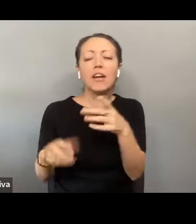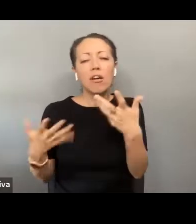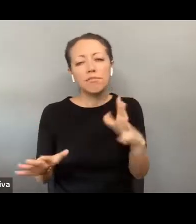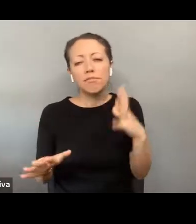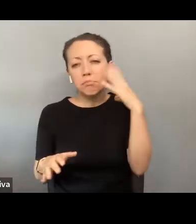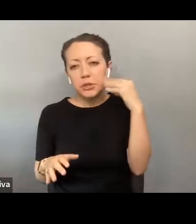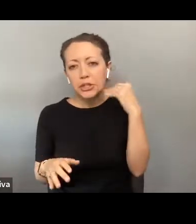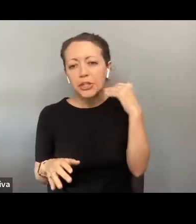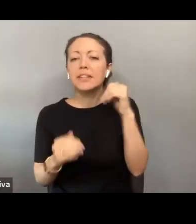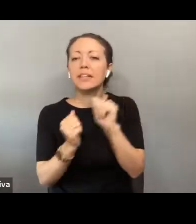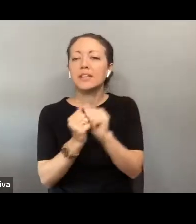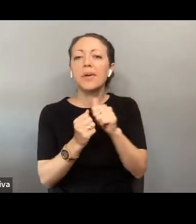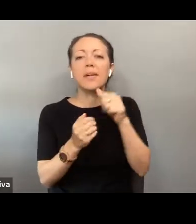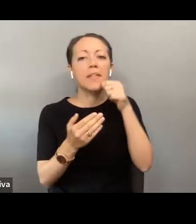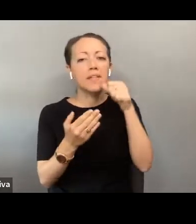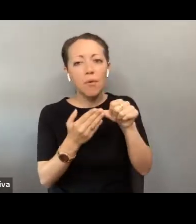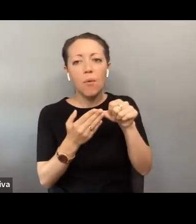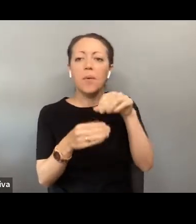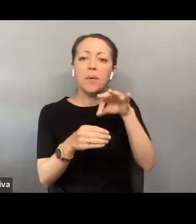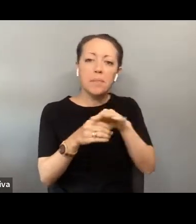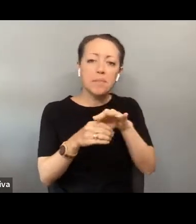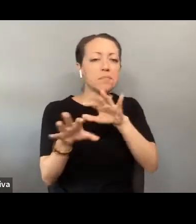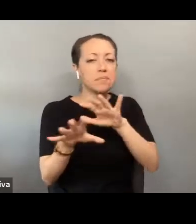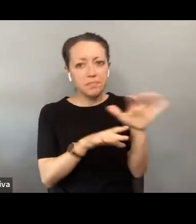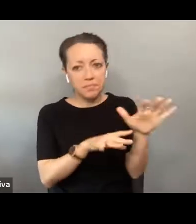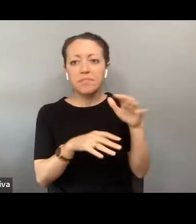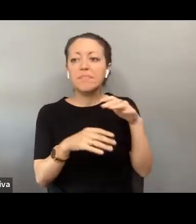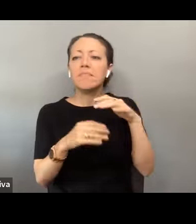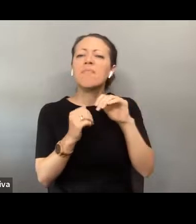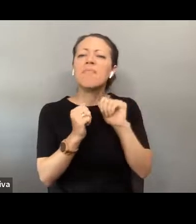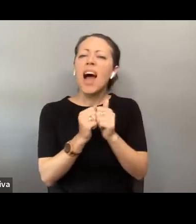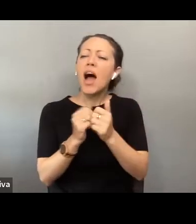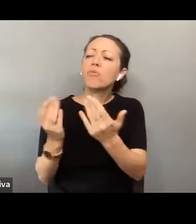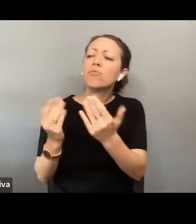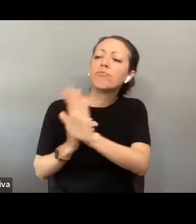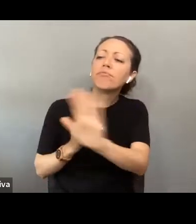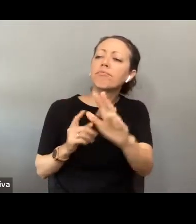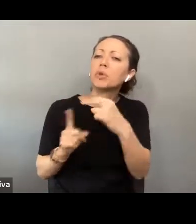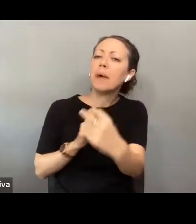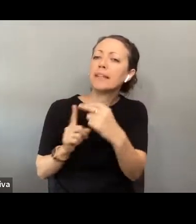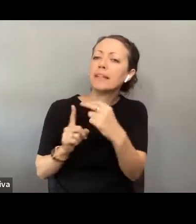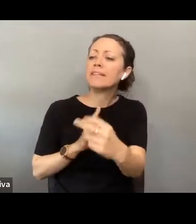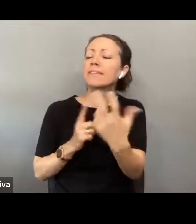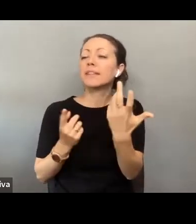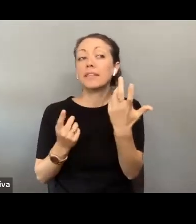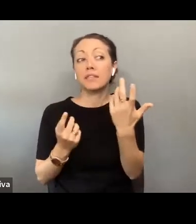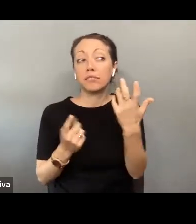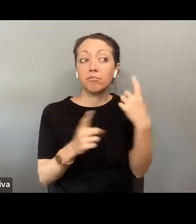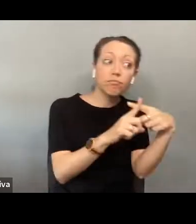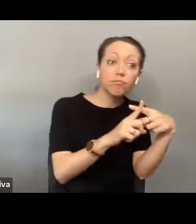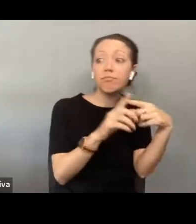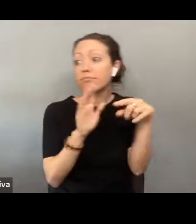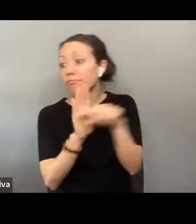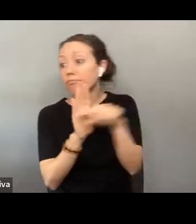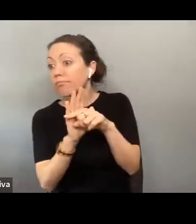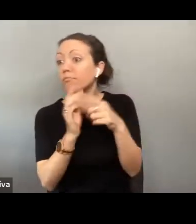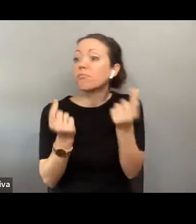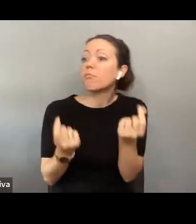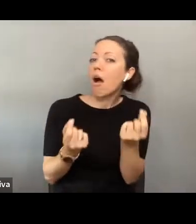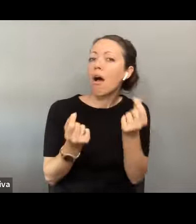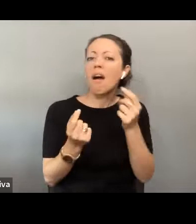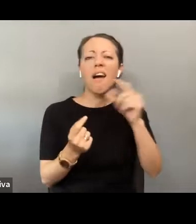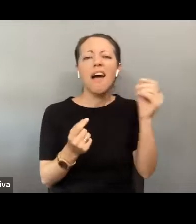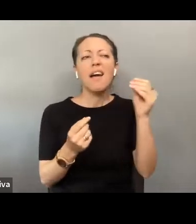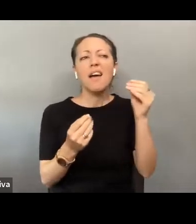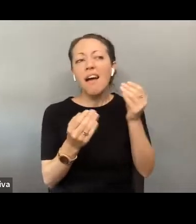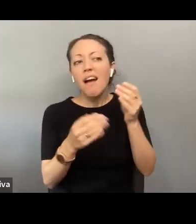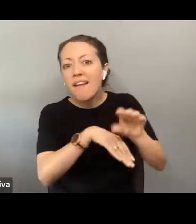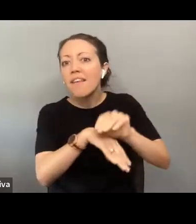We've asked advocates with lived experiences to join those implementing Florida's accessible vote by mail program to discuss their perspectives on the successes and pitfalls of The current system as well as what the future holds for excessive?